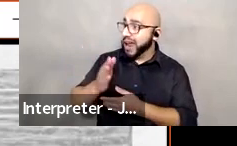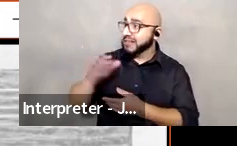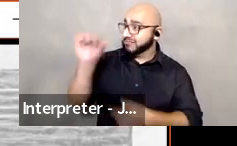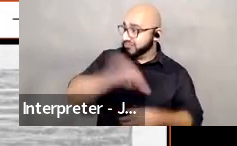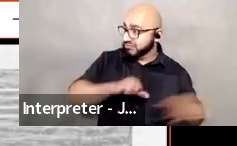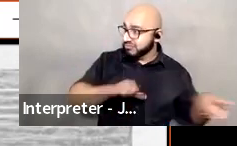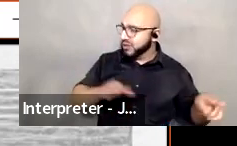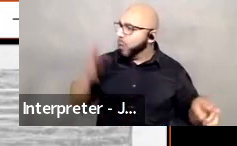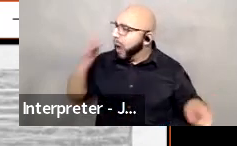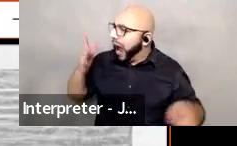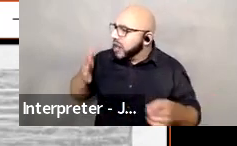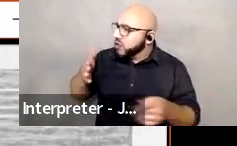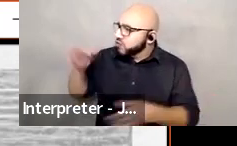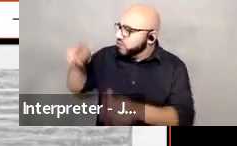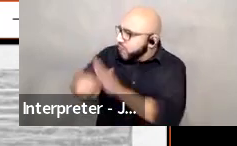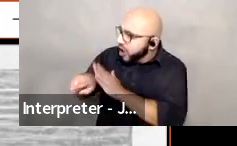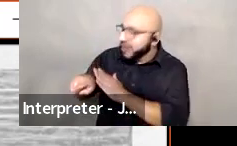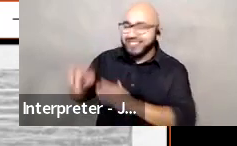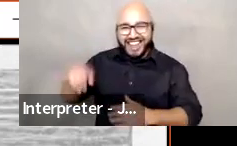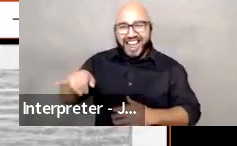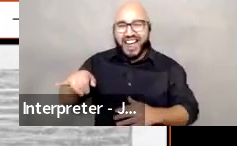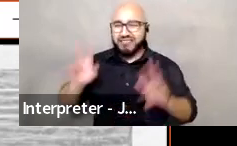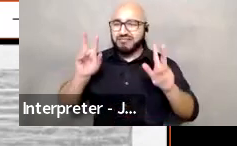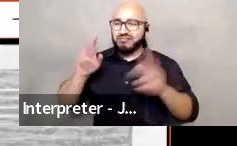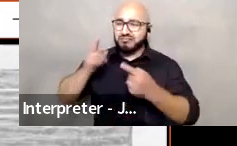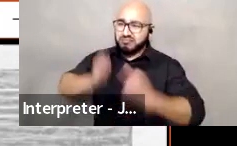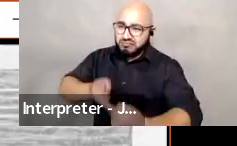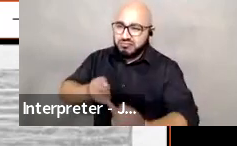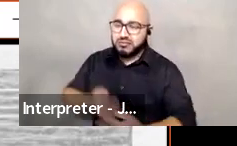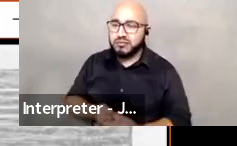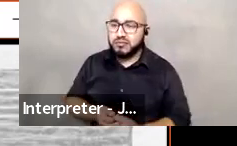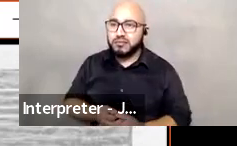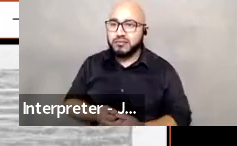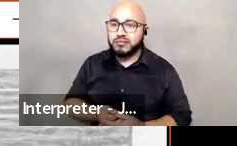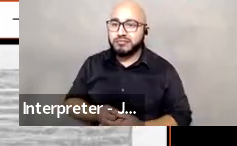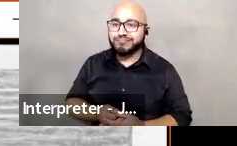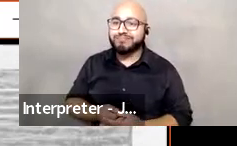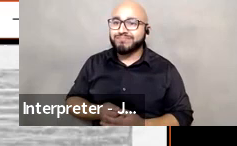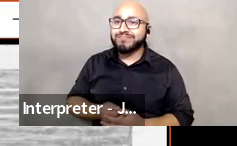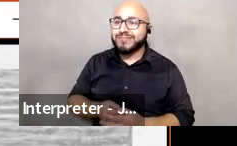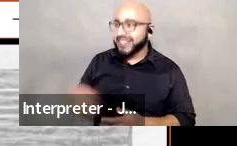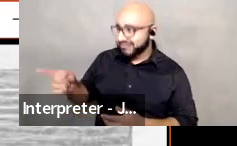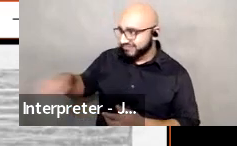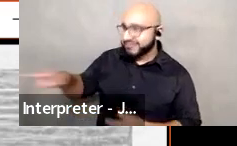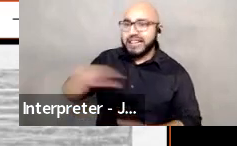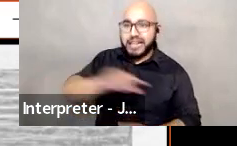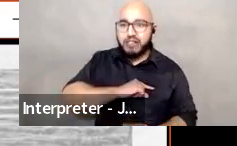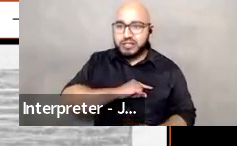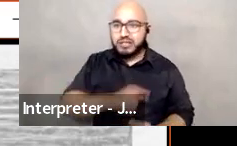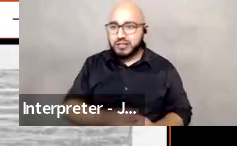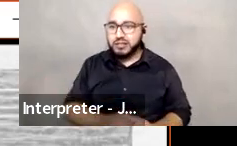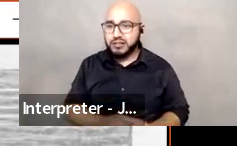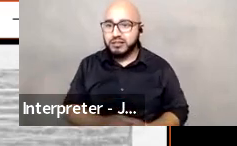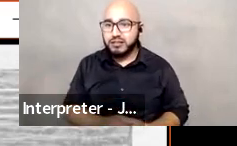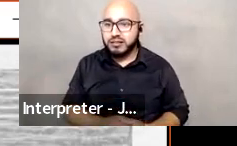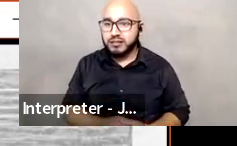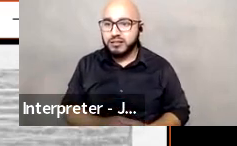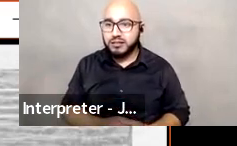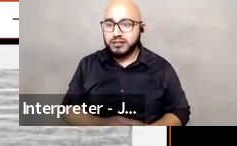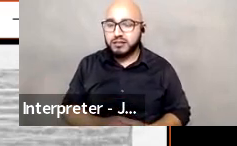That was at least the argument. Well, they win. The they win. Convictions. Of the.